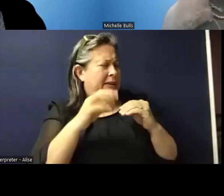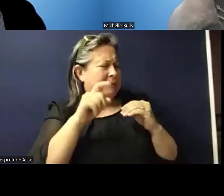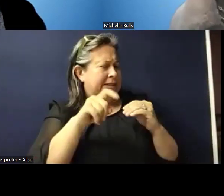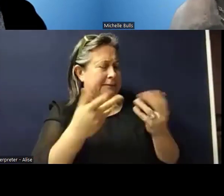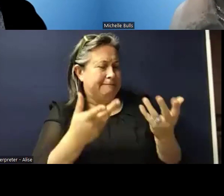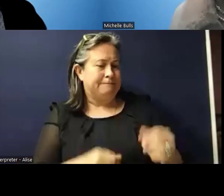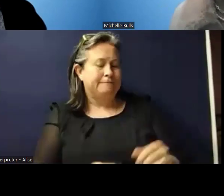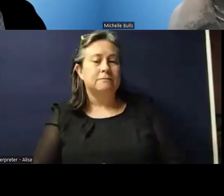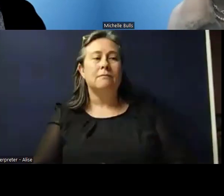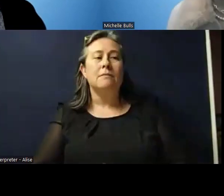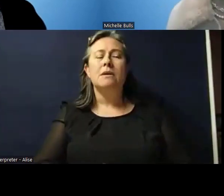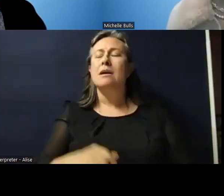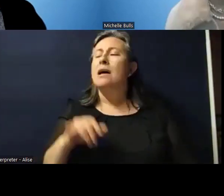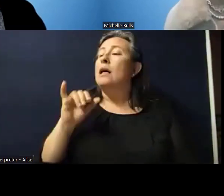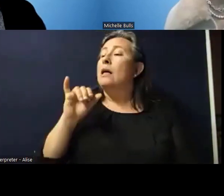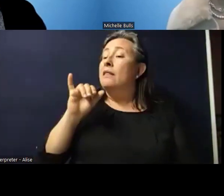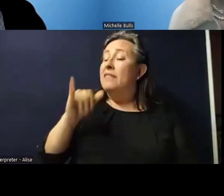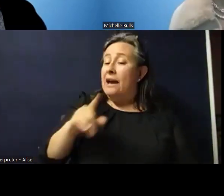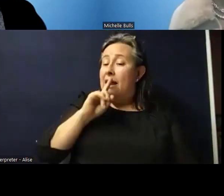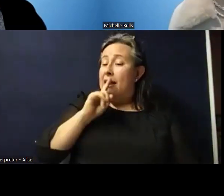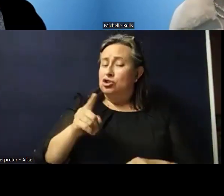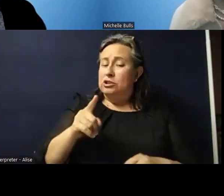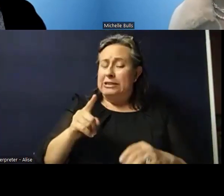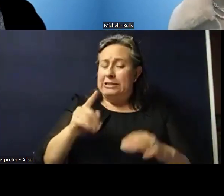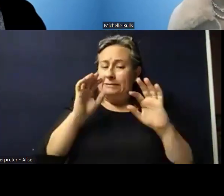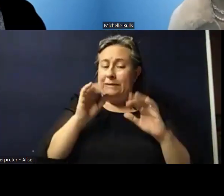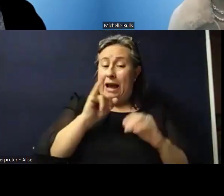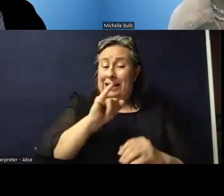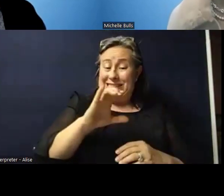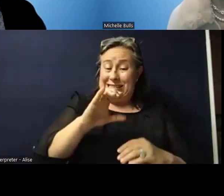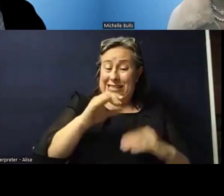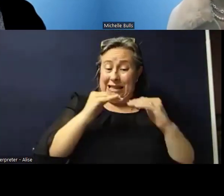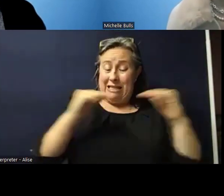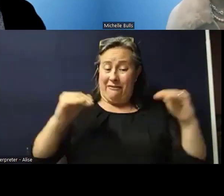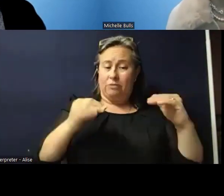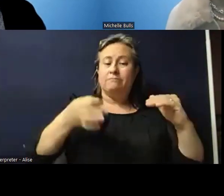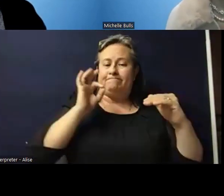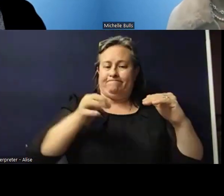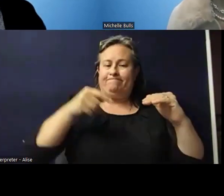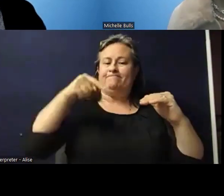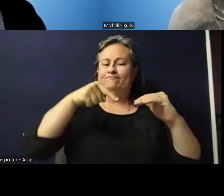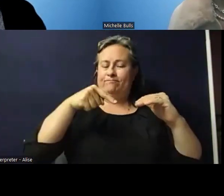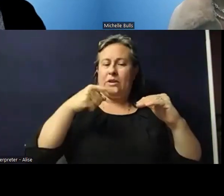Emily Linde: So that's actually decided at the IC level, right, especially for direct foreign awards.